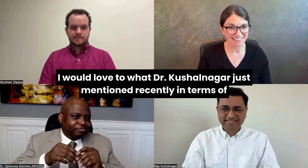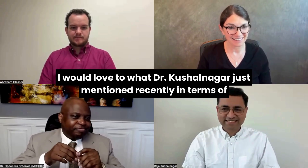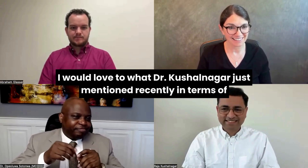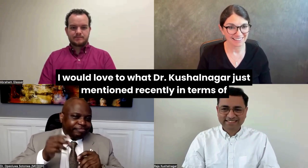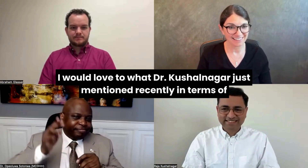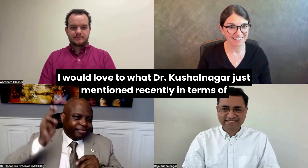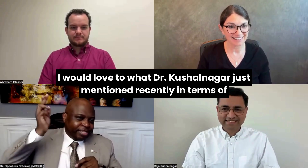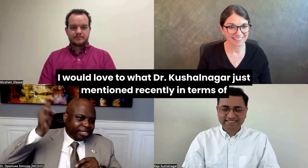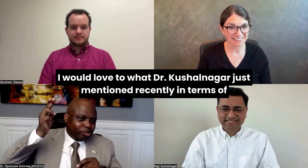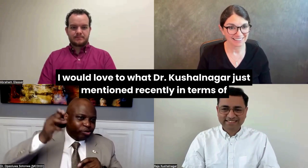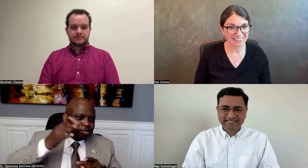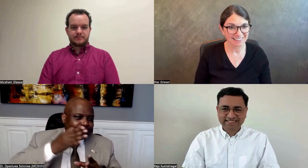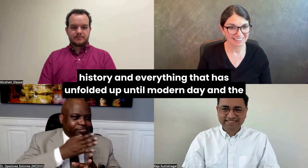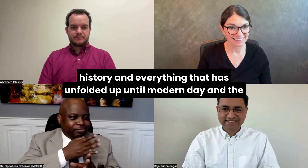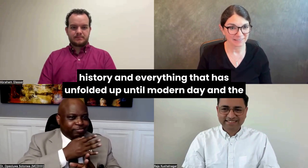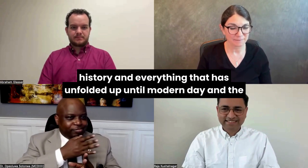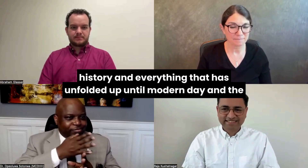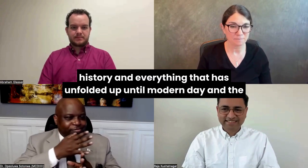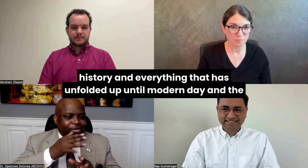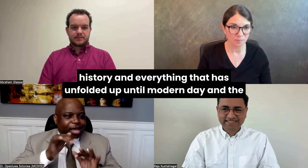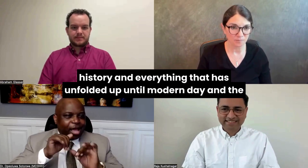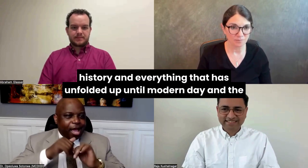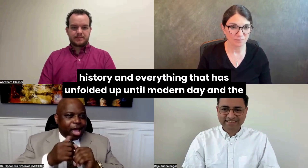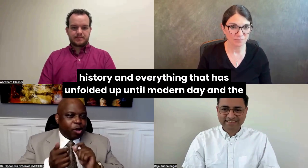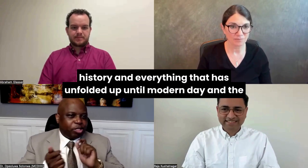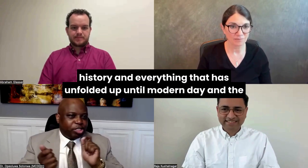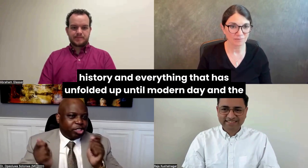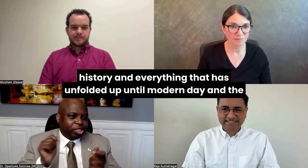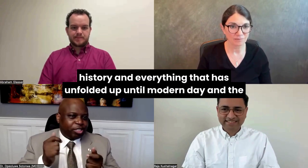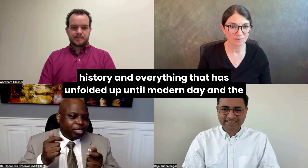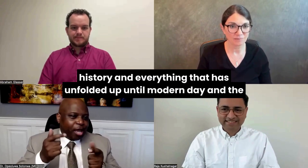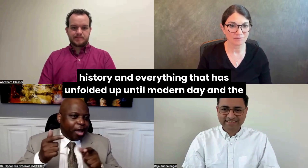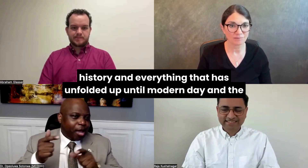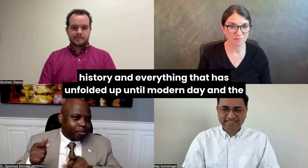history and everything that has unfolded up until modern day and the